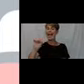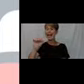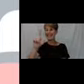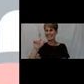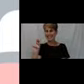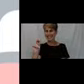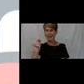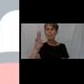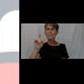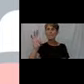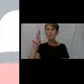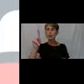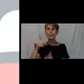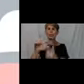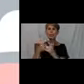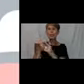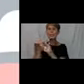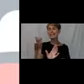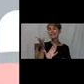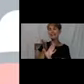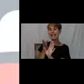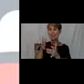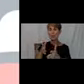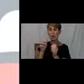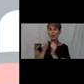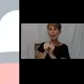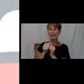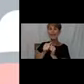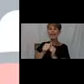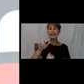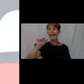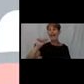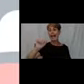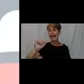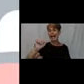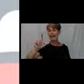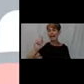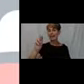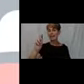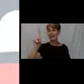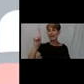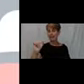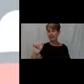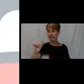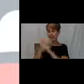is a Psychiatrist with the Alameda County Healthcare for the Homeless Program.